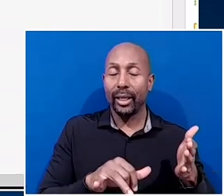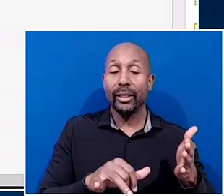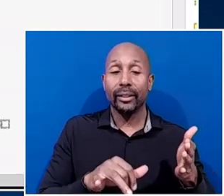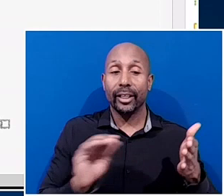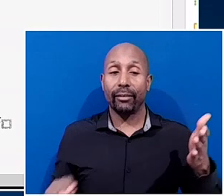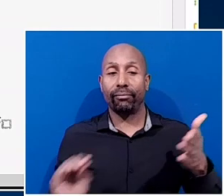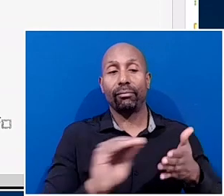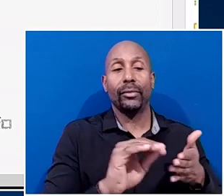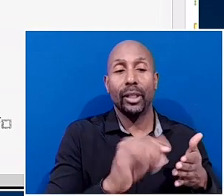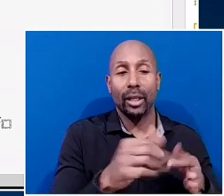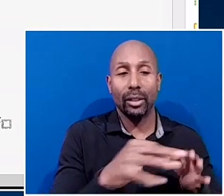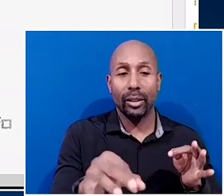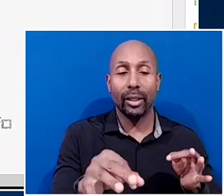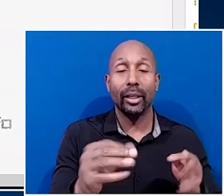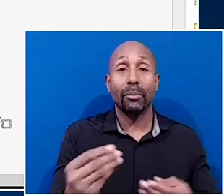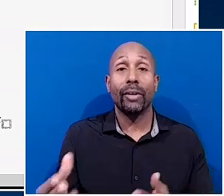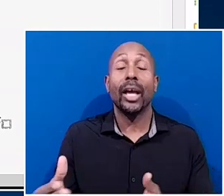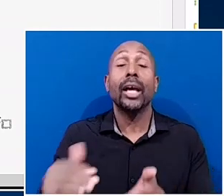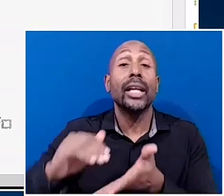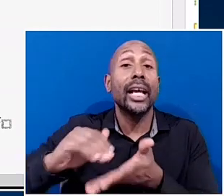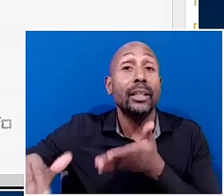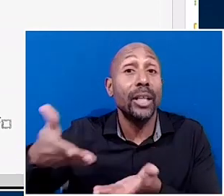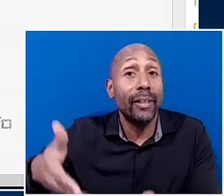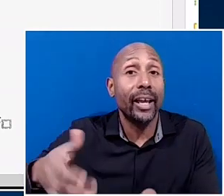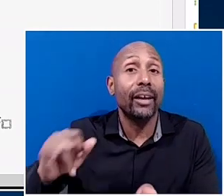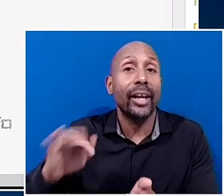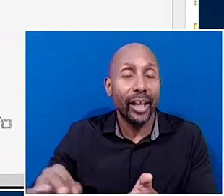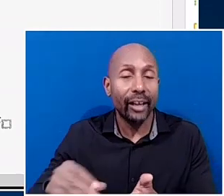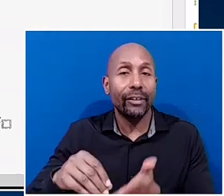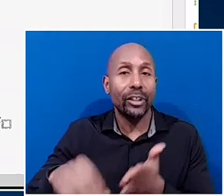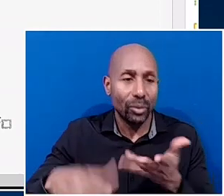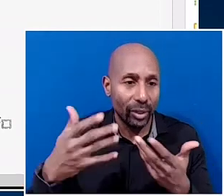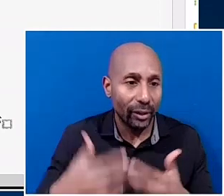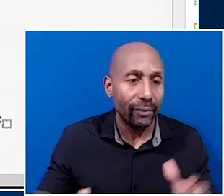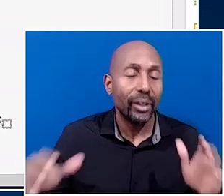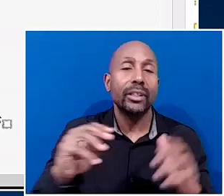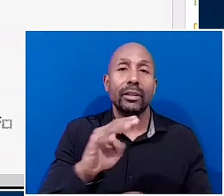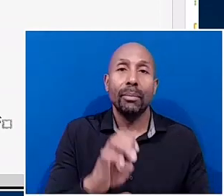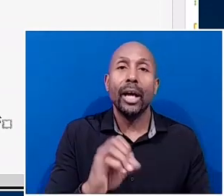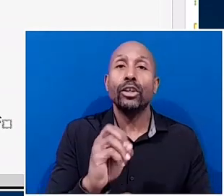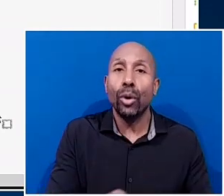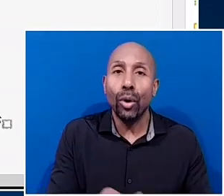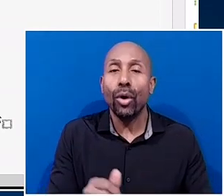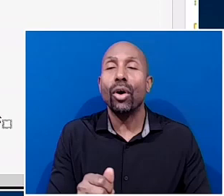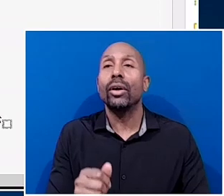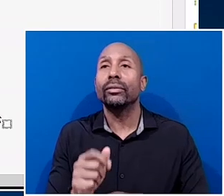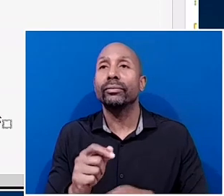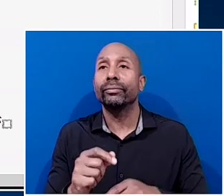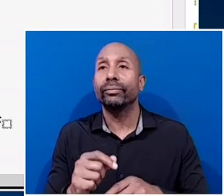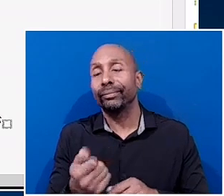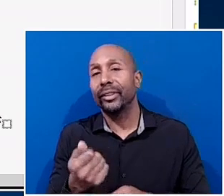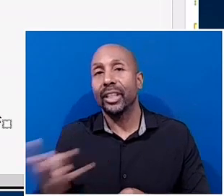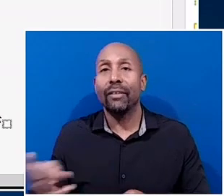exemption exists if a student completes a module or a combination of modules that comprise at least 49% of the payment